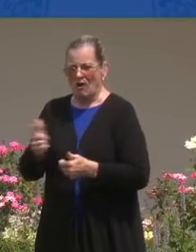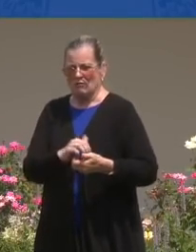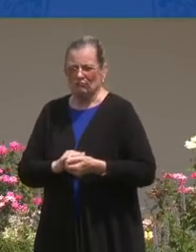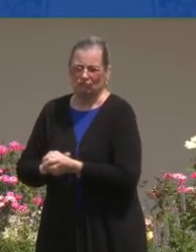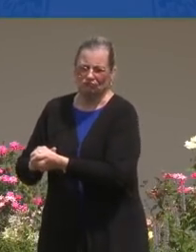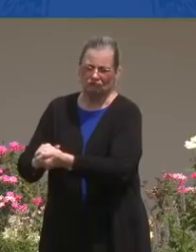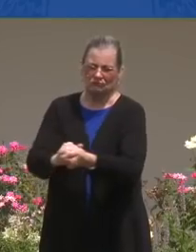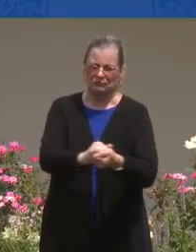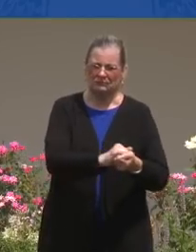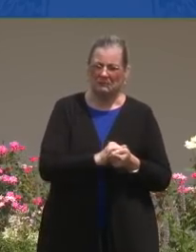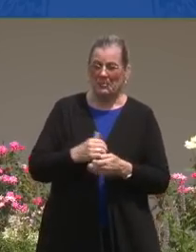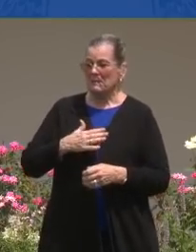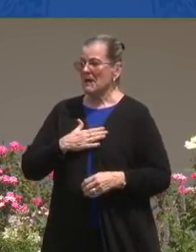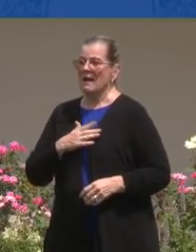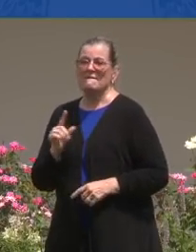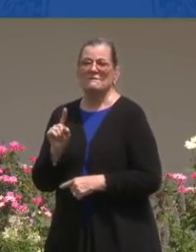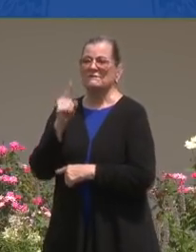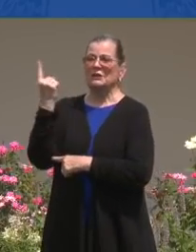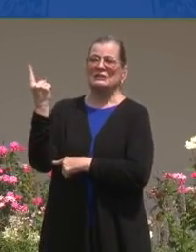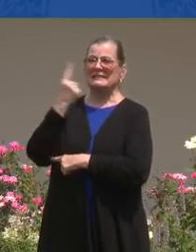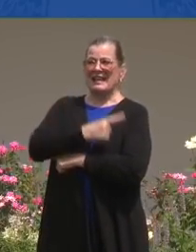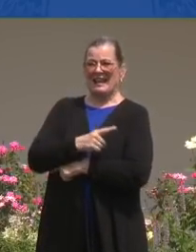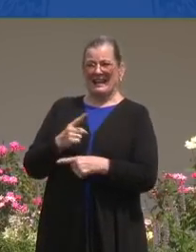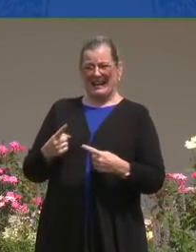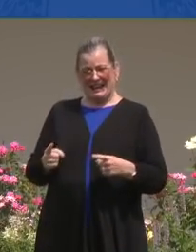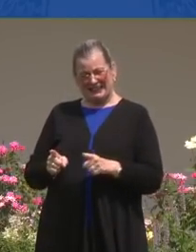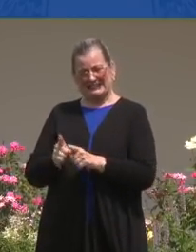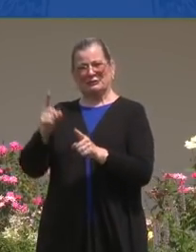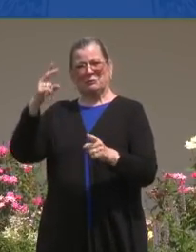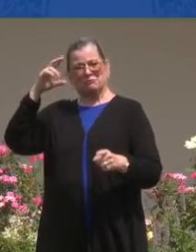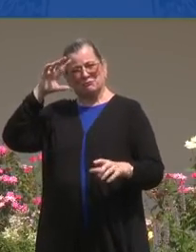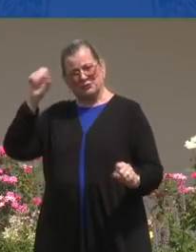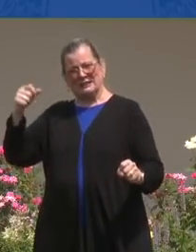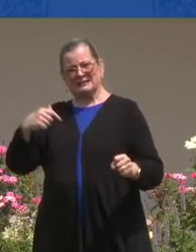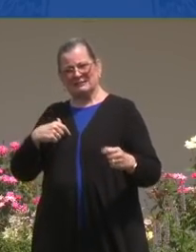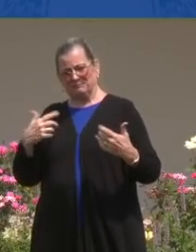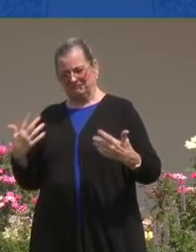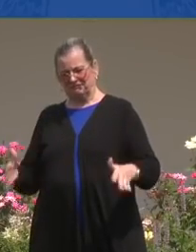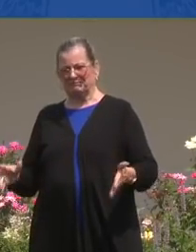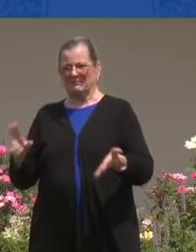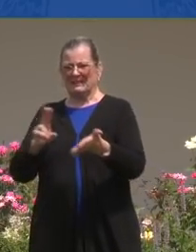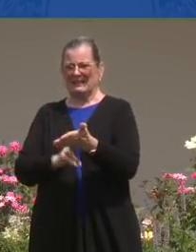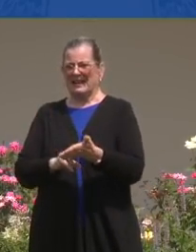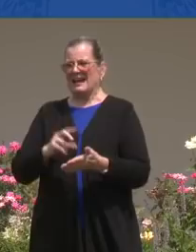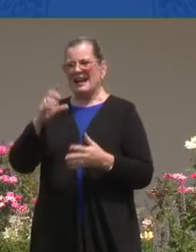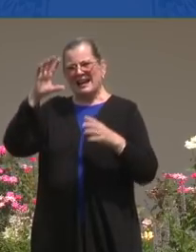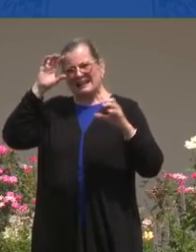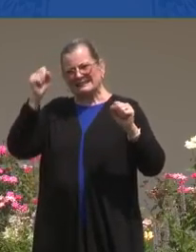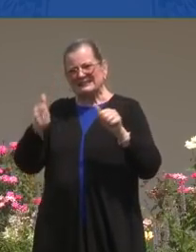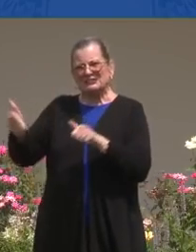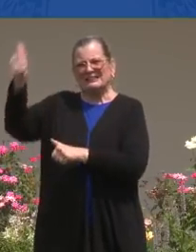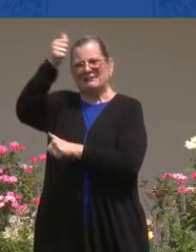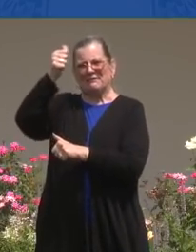establishing a government wide commitment to advancing equity, including people with disabilities.